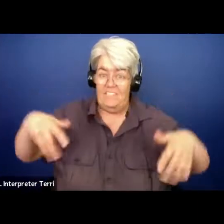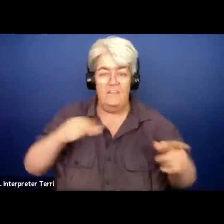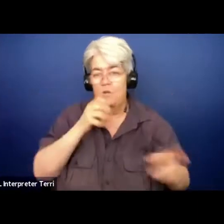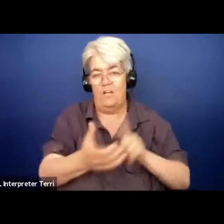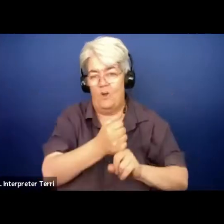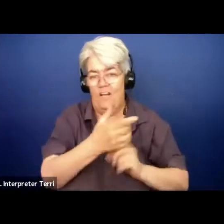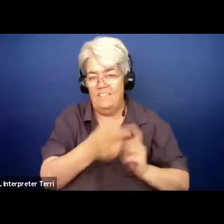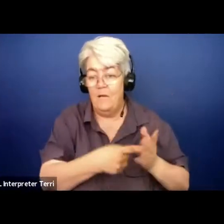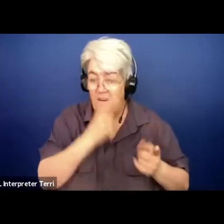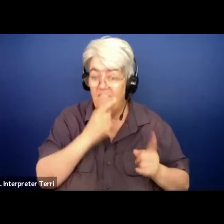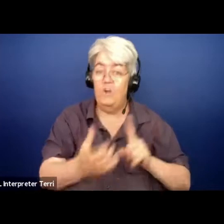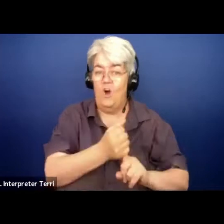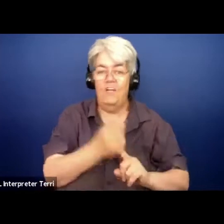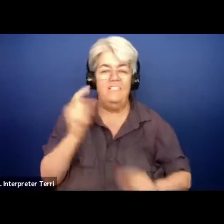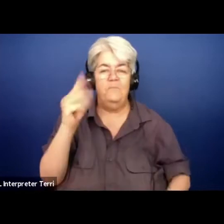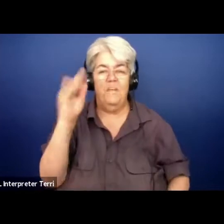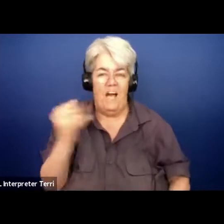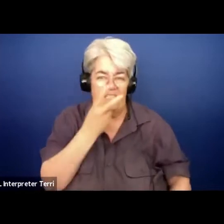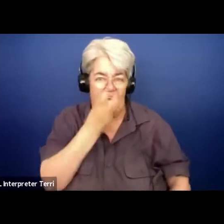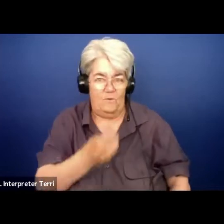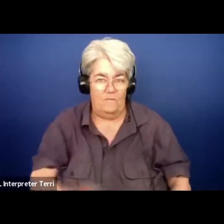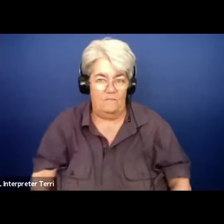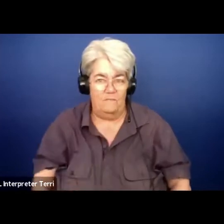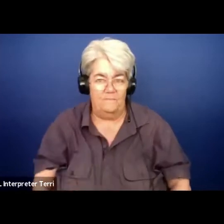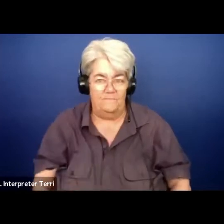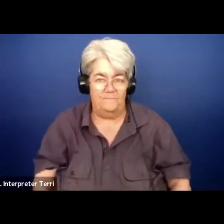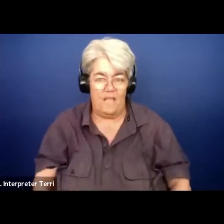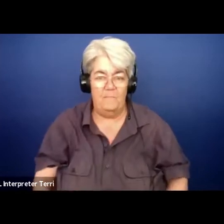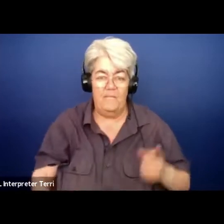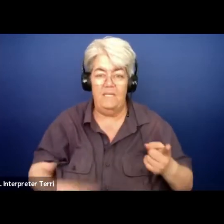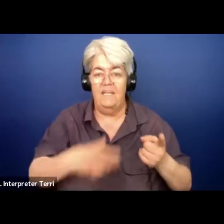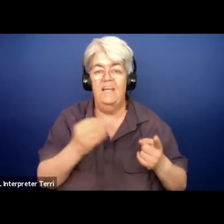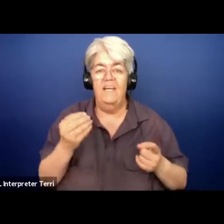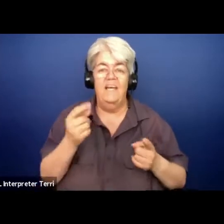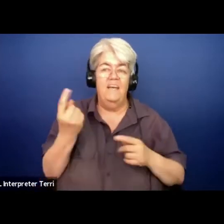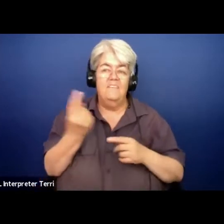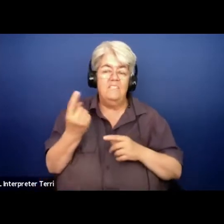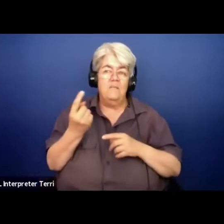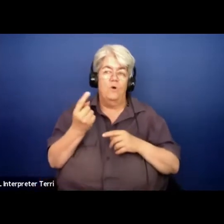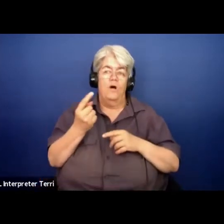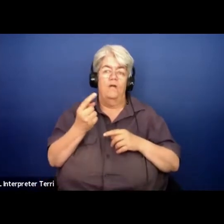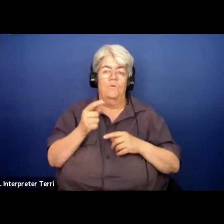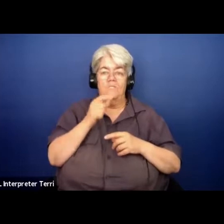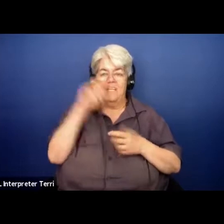not a brain injury interfering with their judgment. If somebody was disorderly or doing